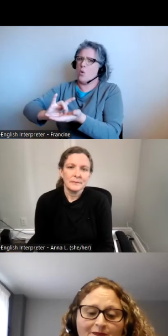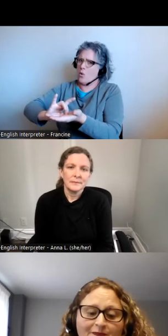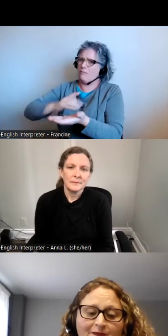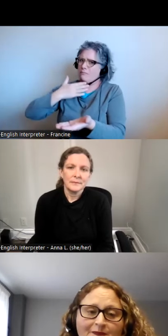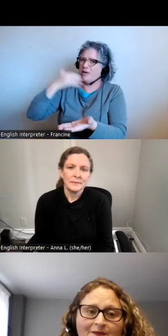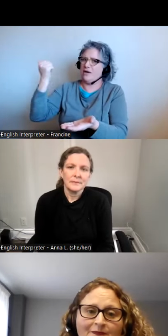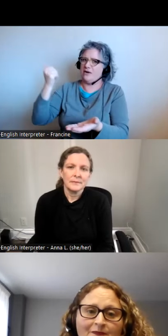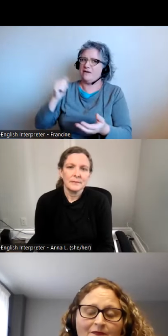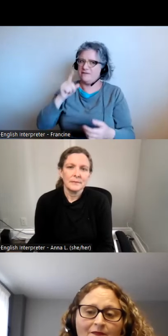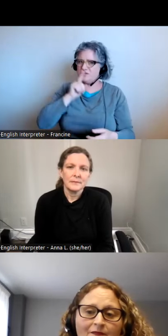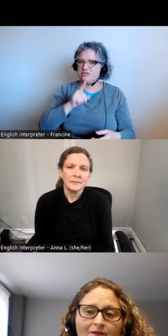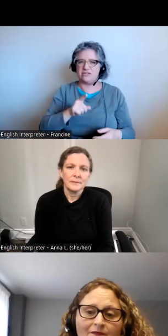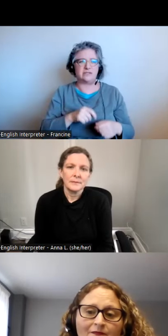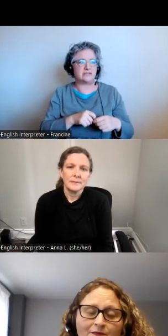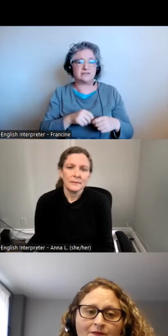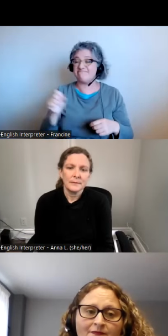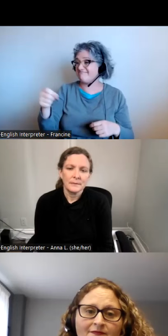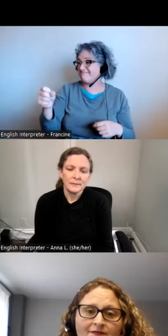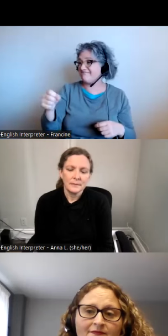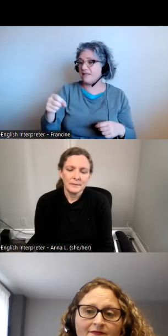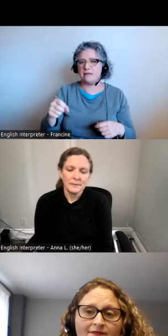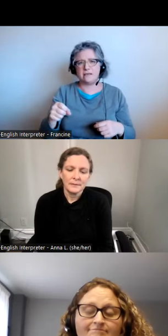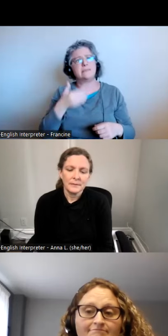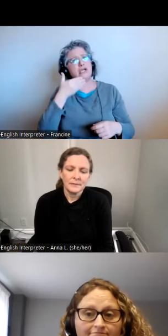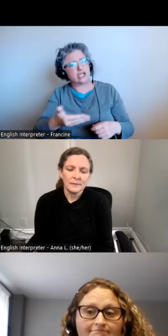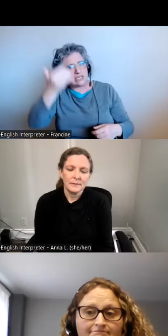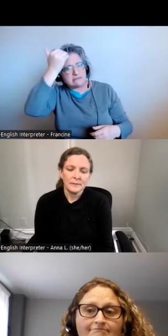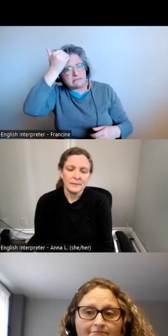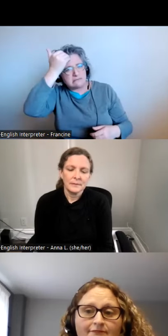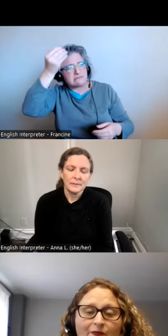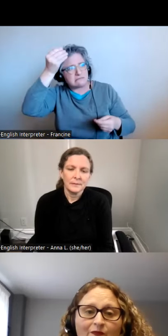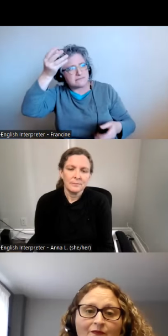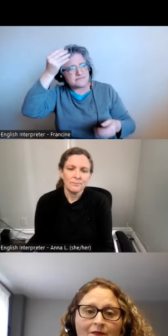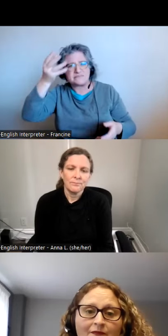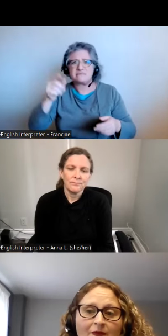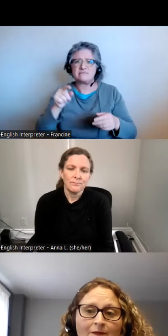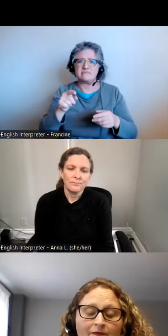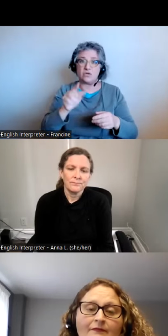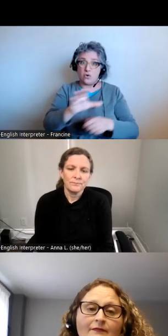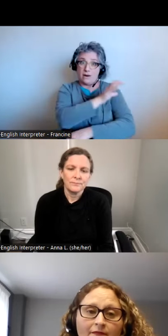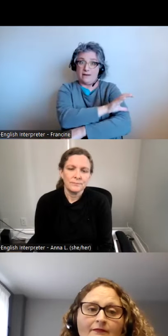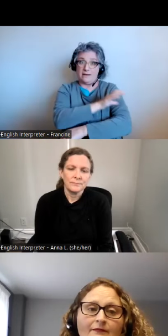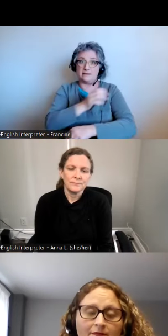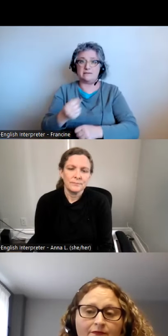» Kim Adlard: That's a good development of vaccines right across the board for sure. » Allison Boyce: Yeah, for sure. » Kim Adlard: That's really